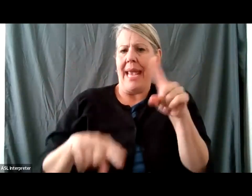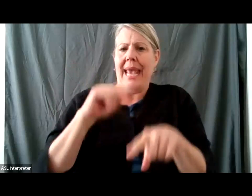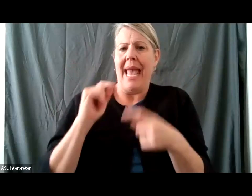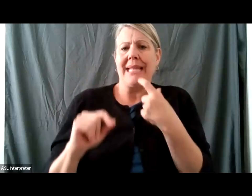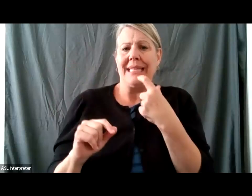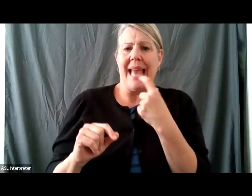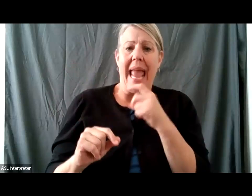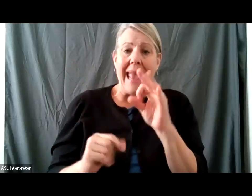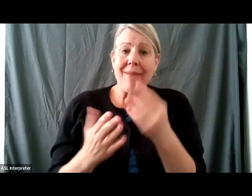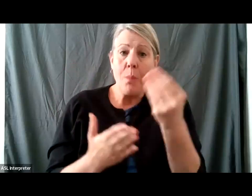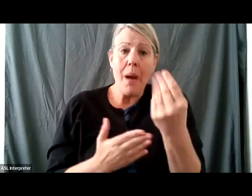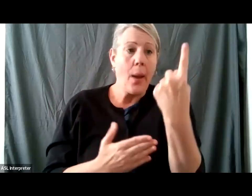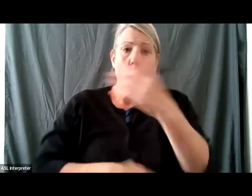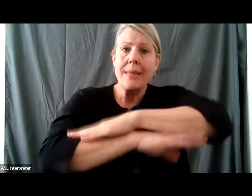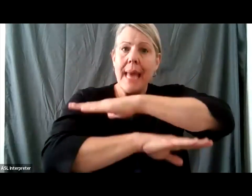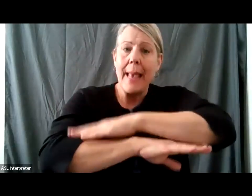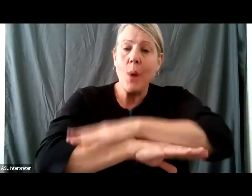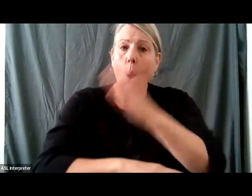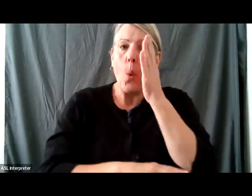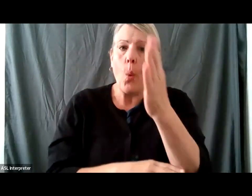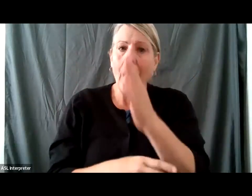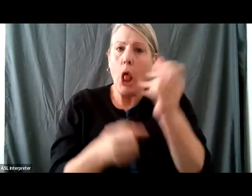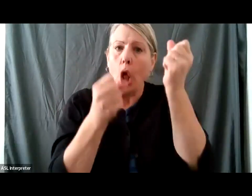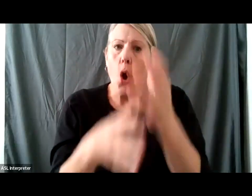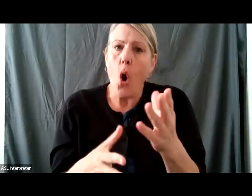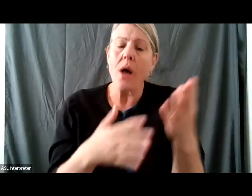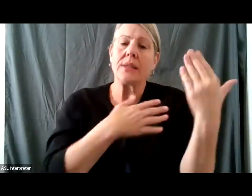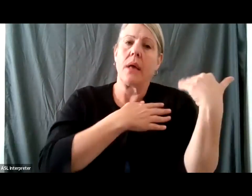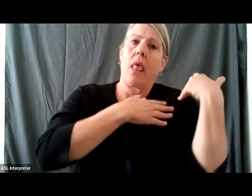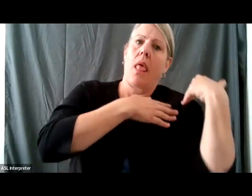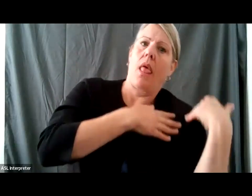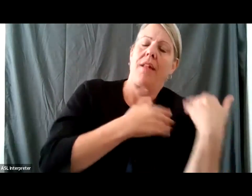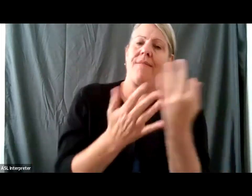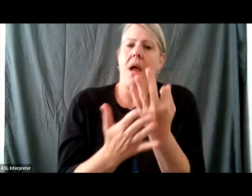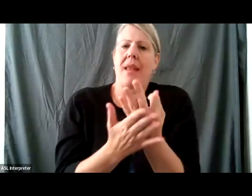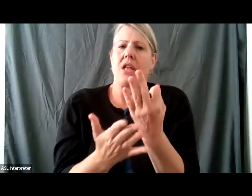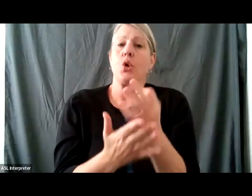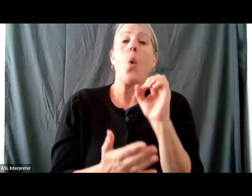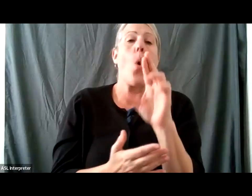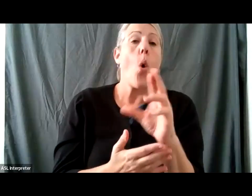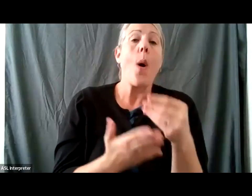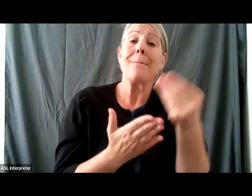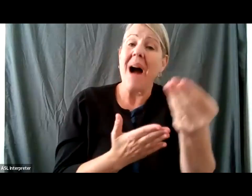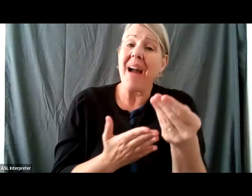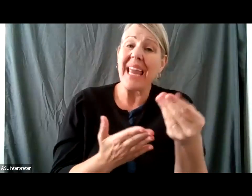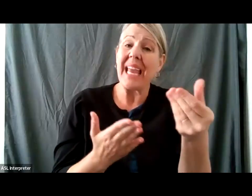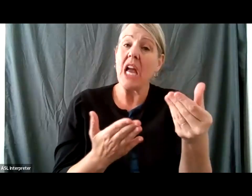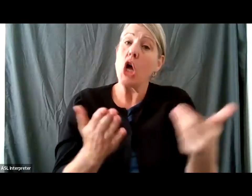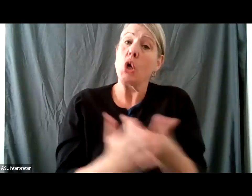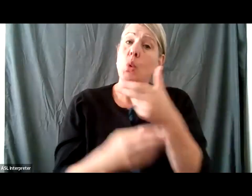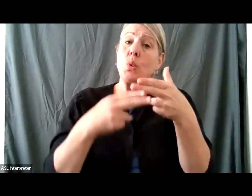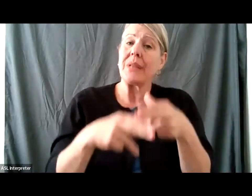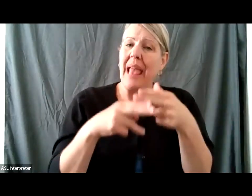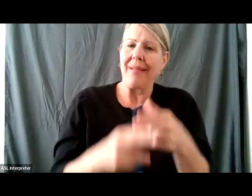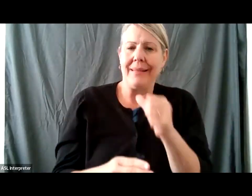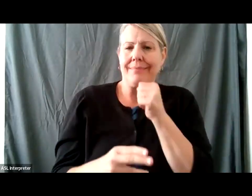exam table and one accessible weight scale would be undue financial burden.